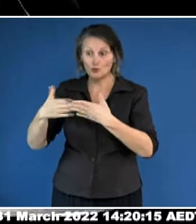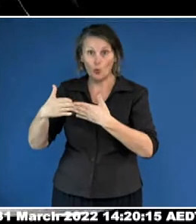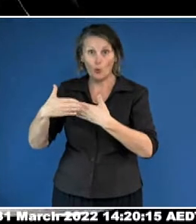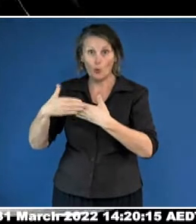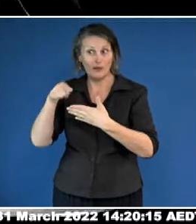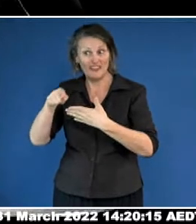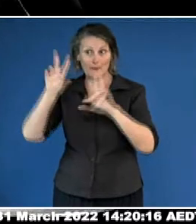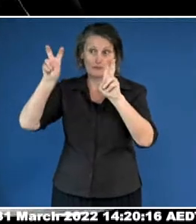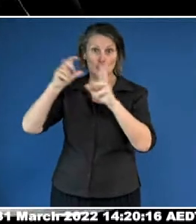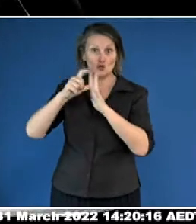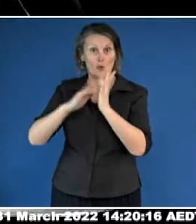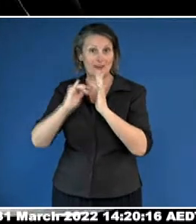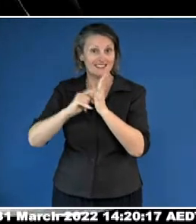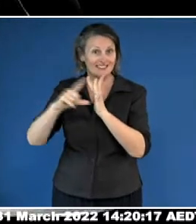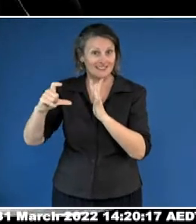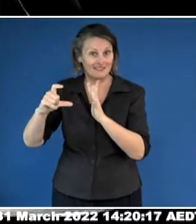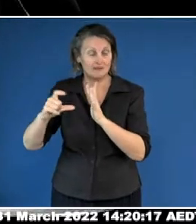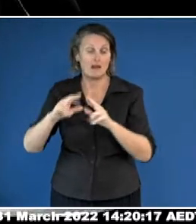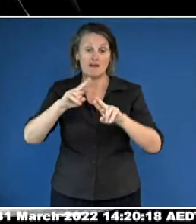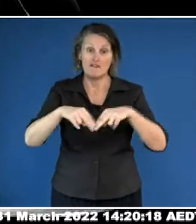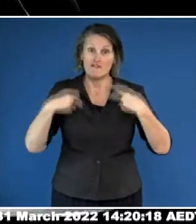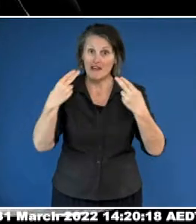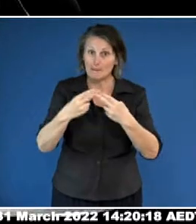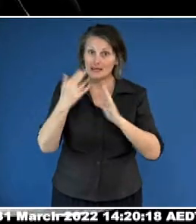Is family understood as family of origin, or family of choice?